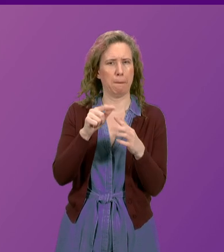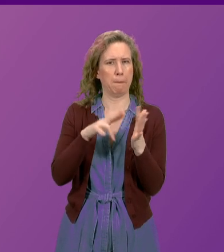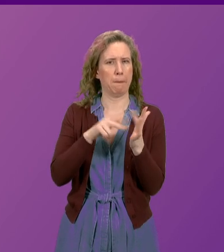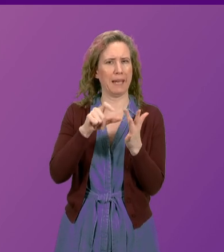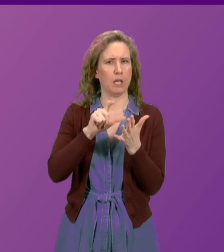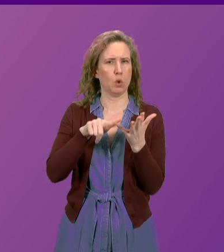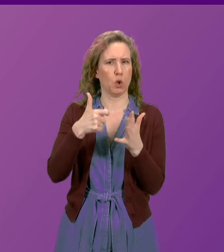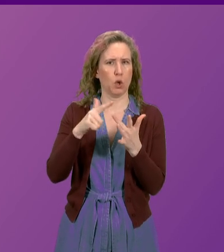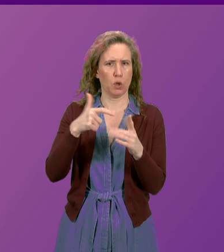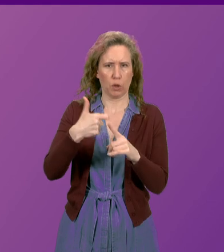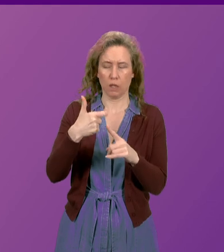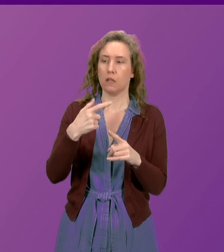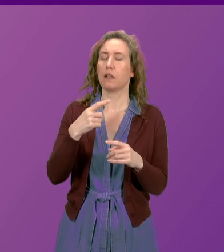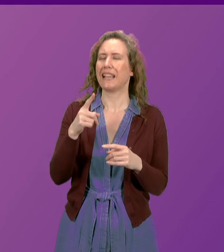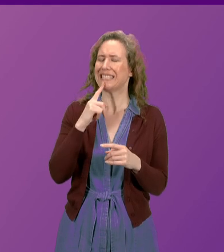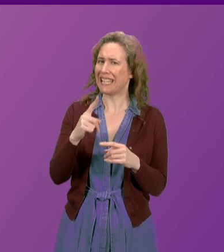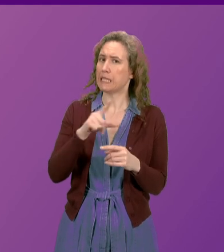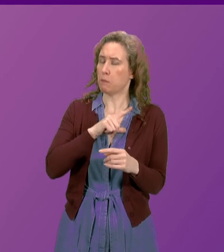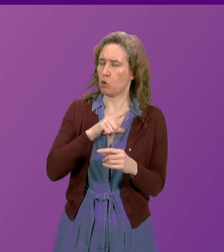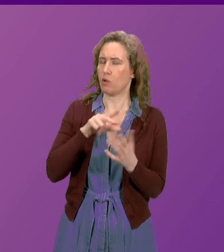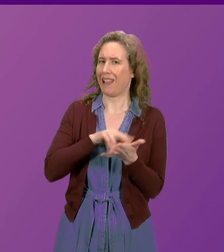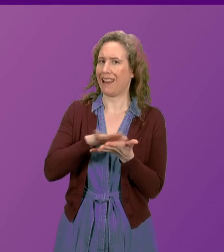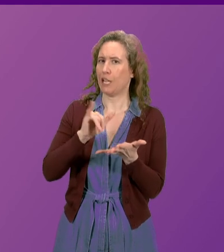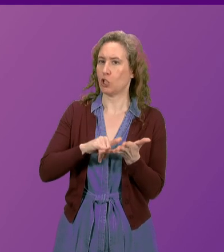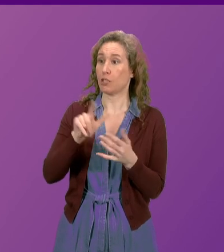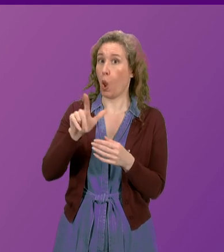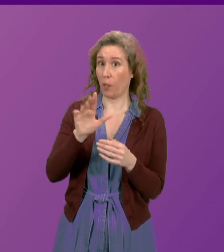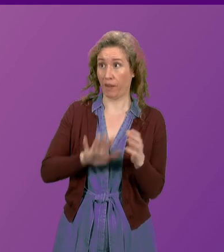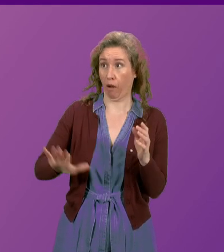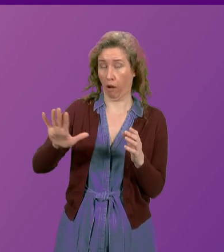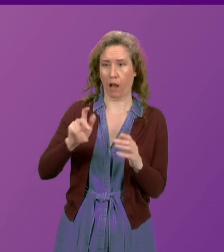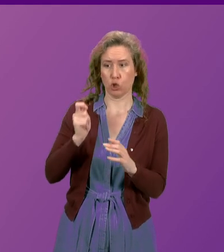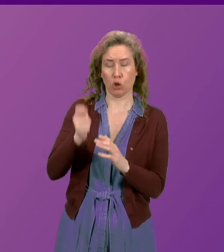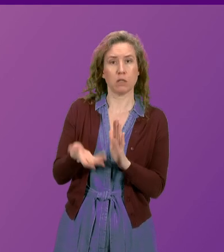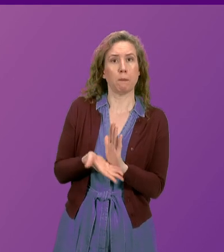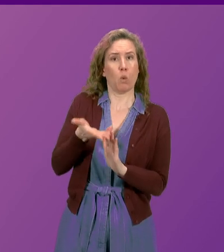part to NHS Lothian’s increasing rental costs. As the First Minister will imagine, I have had many